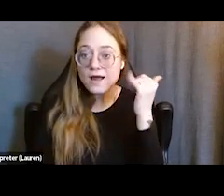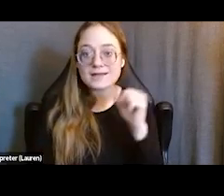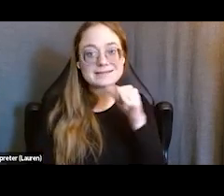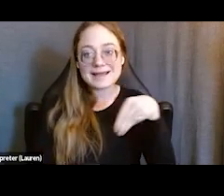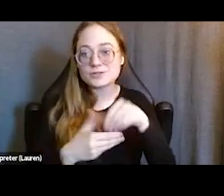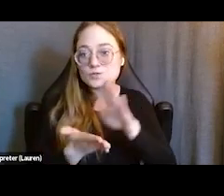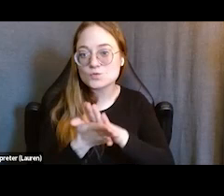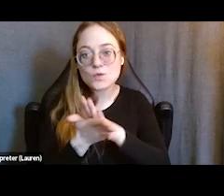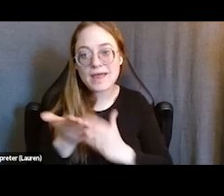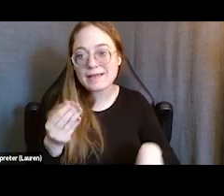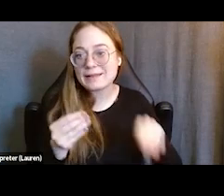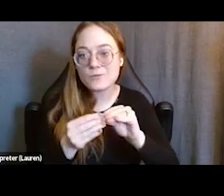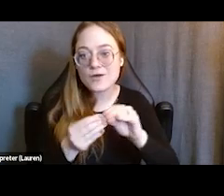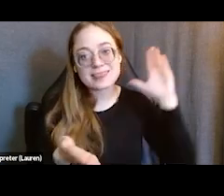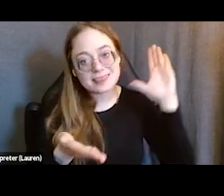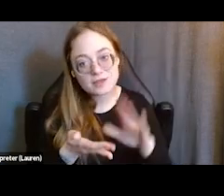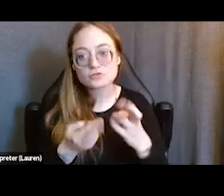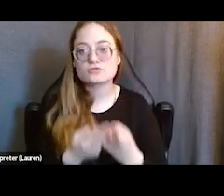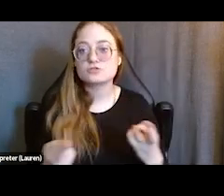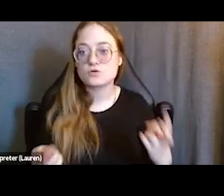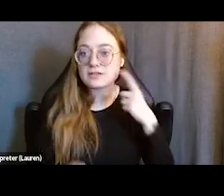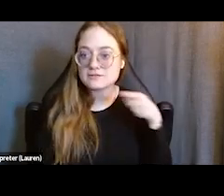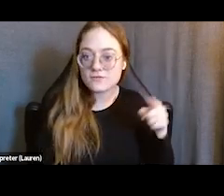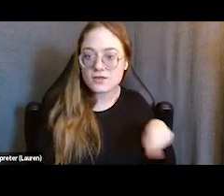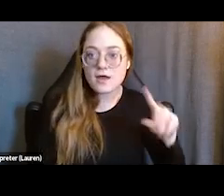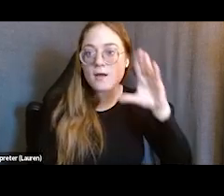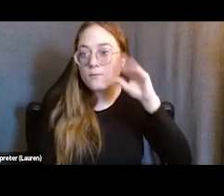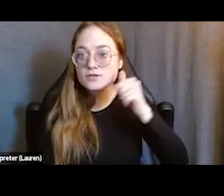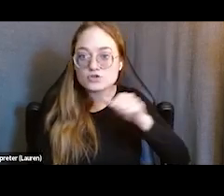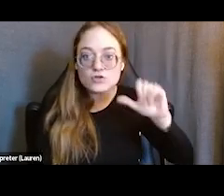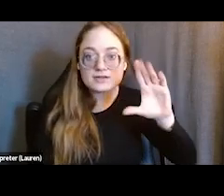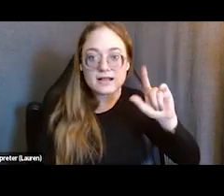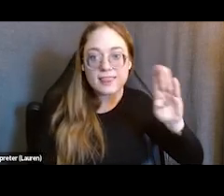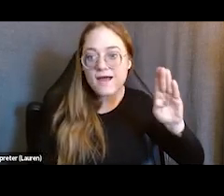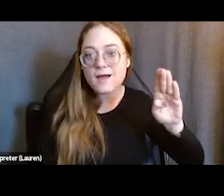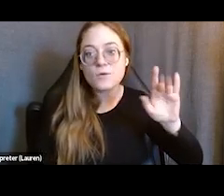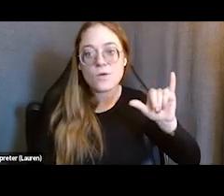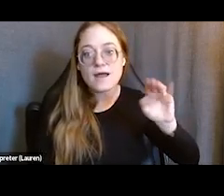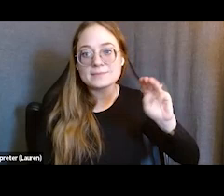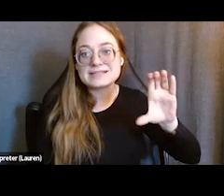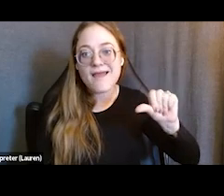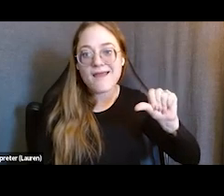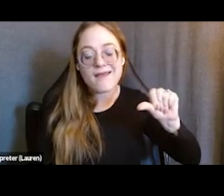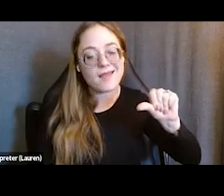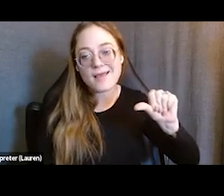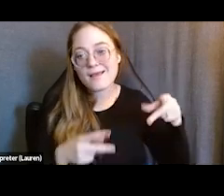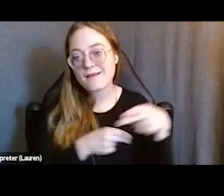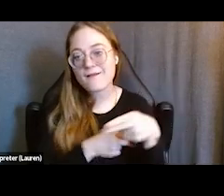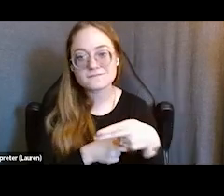And so, there was less resources for them. The Boys and Girls Club, the YMCAs were no longer catering to their to their needs.